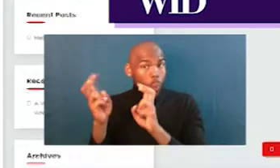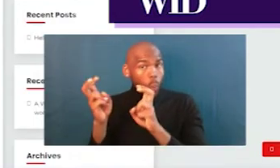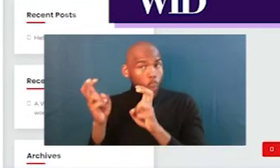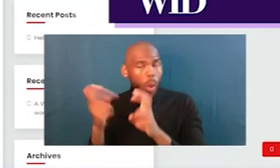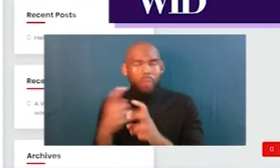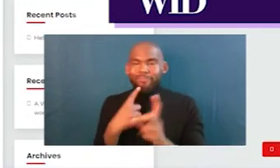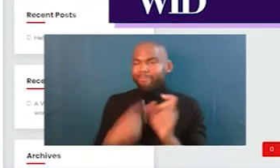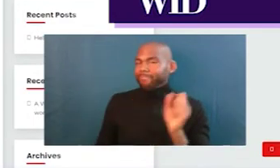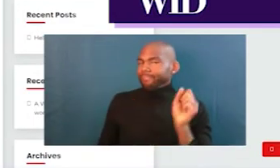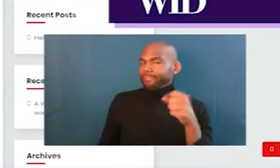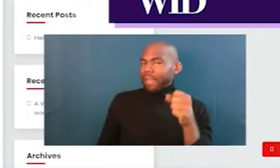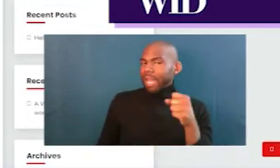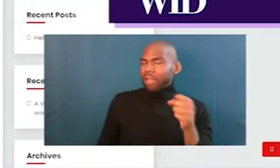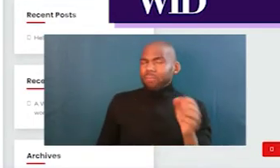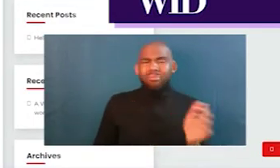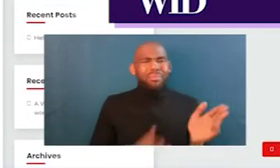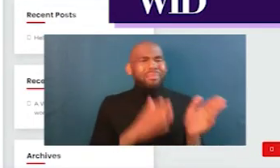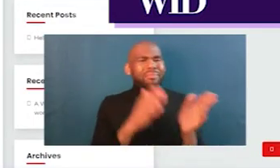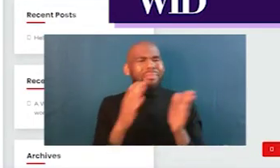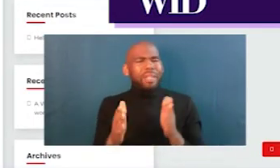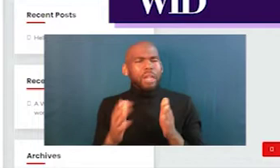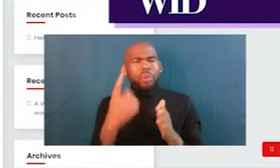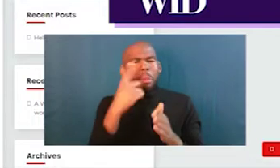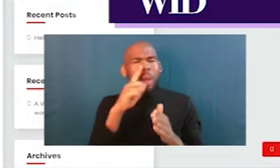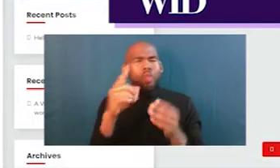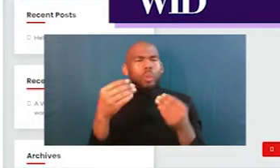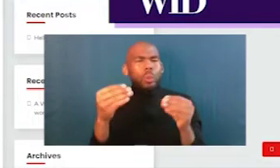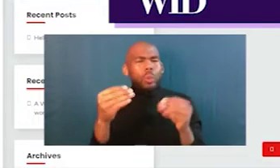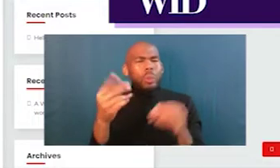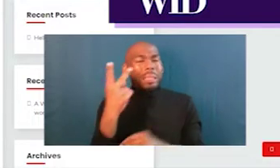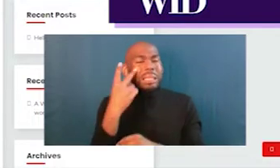Next, can you navigate to the store and try to buy soap?